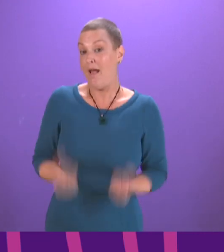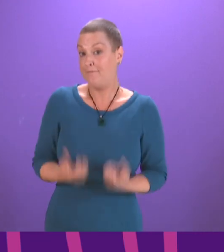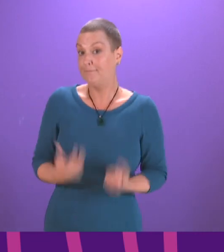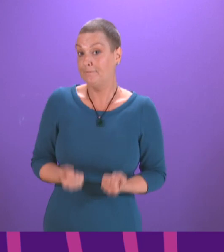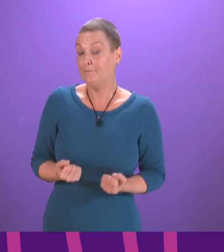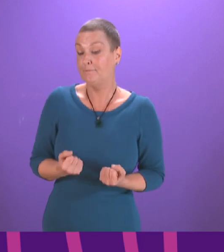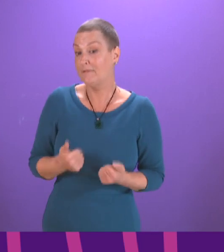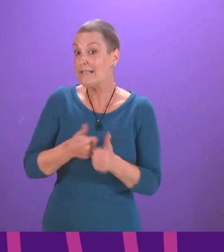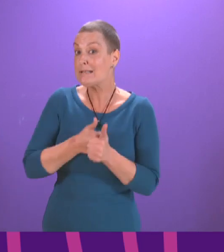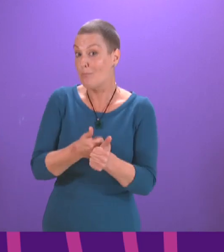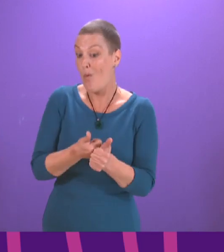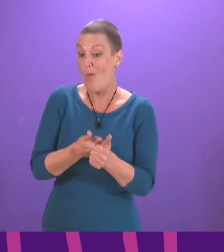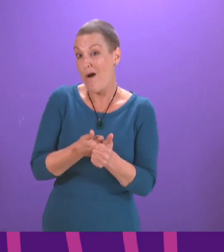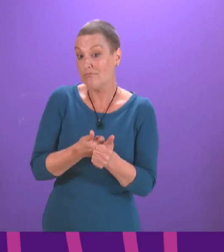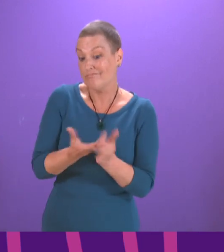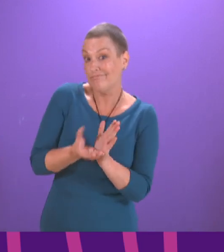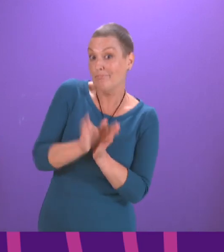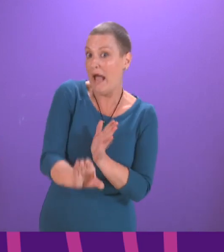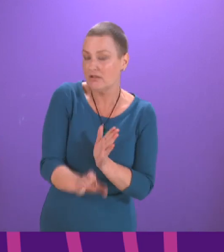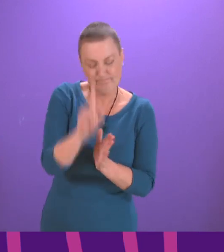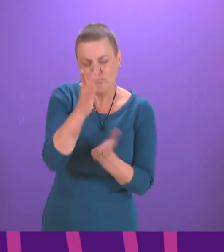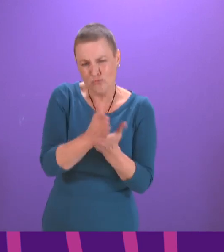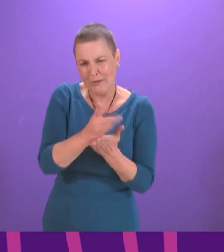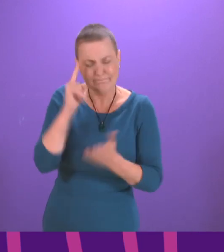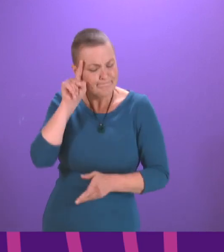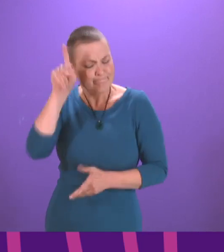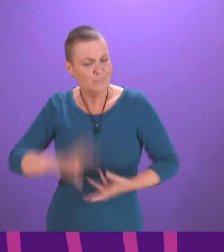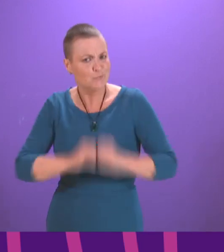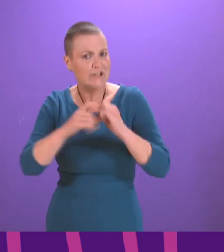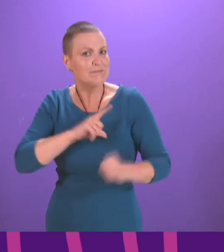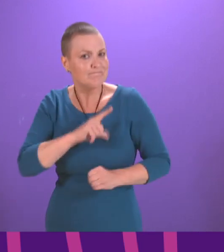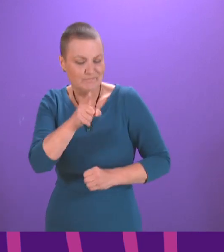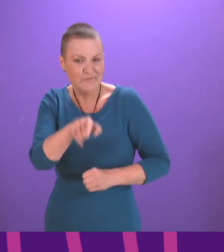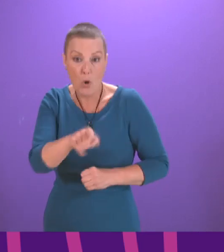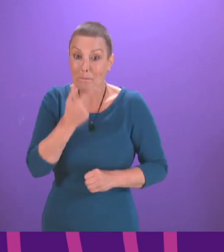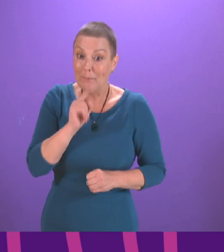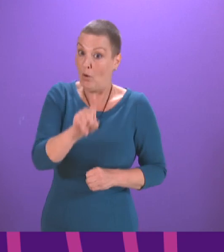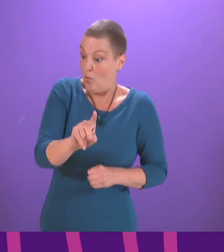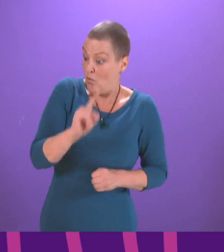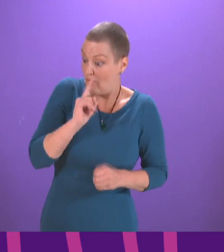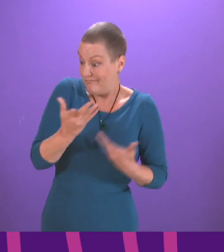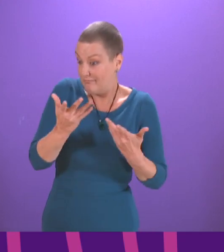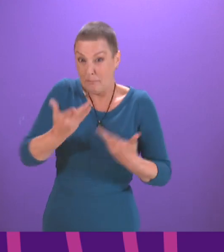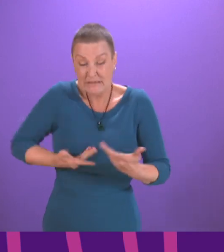is designed to support not just businesses that require to close or businesses that have